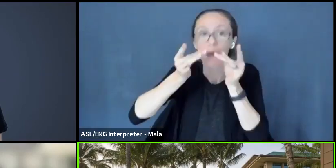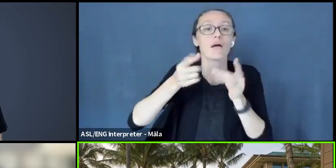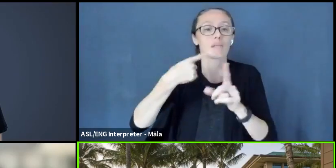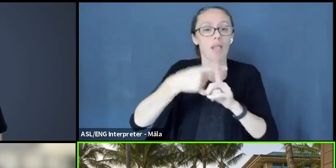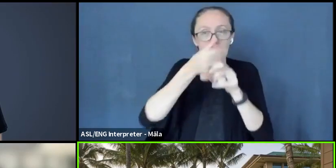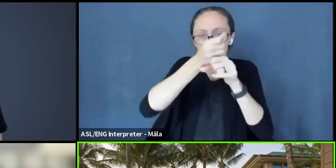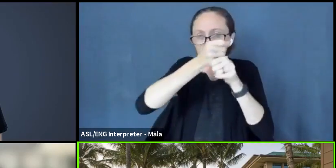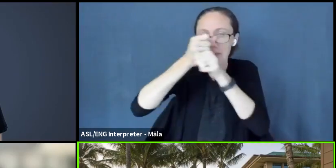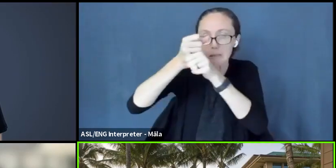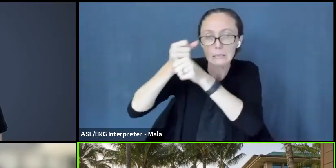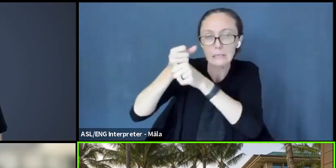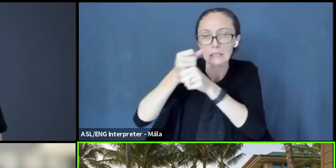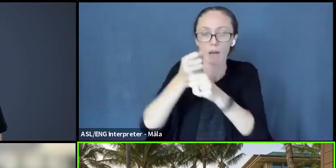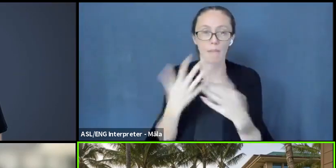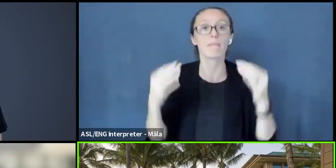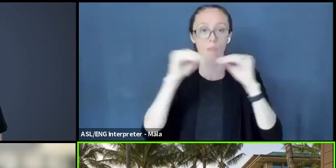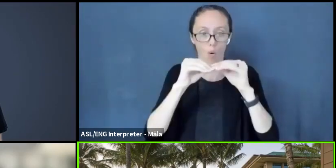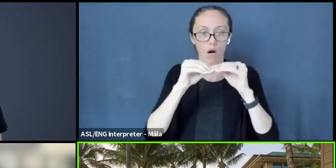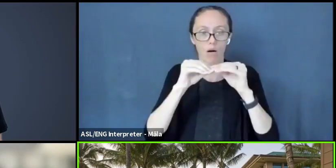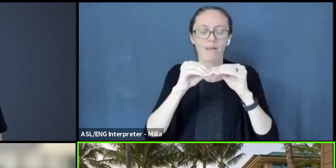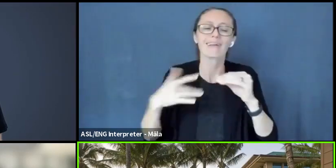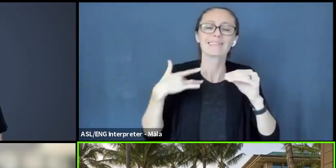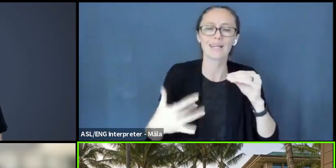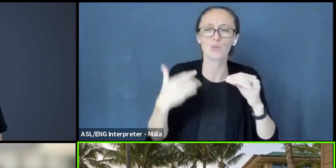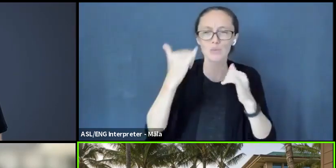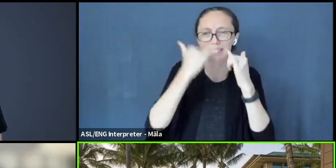And stays around a lot longer.